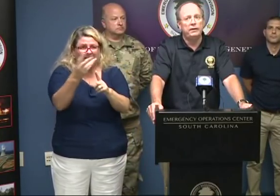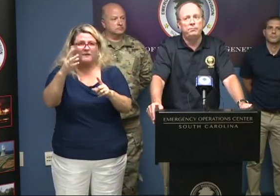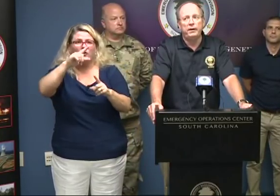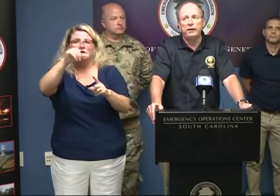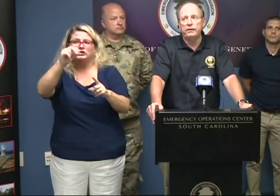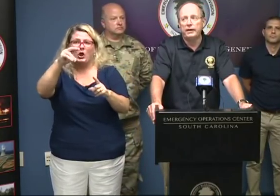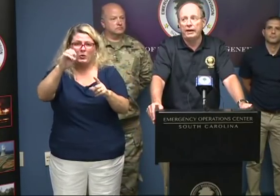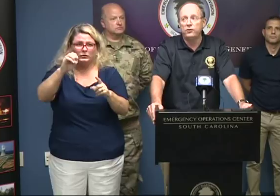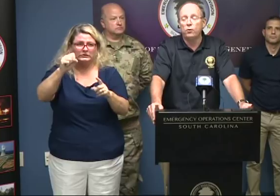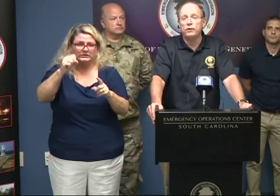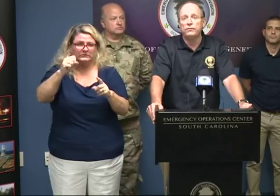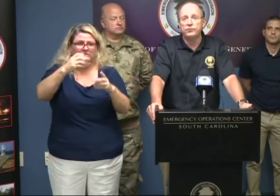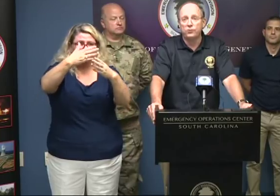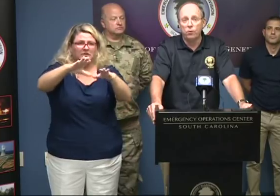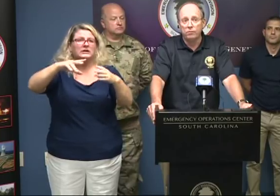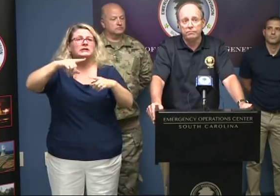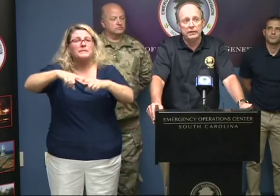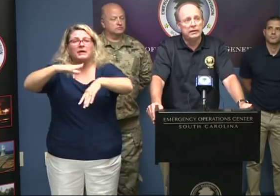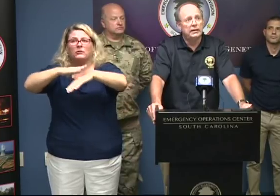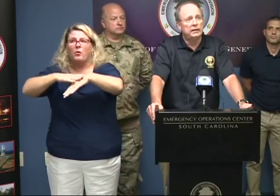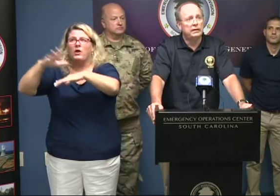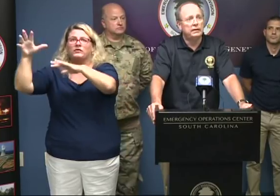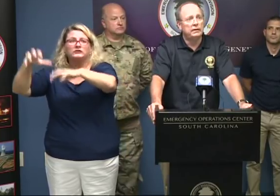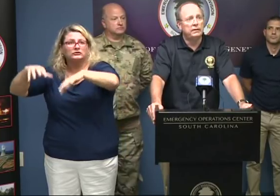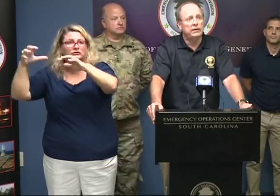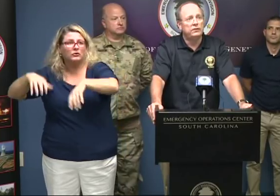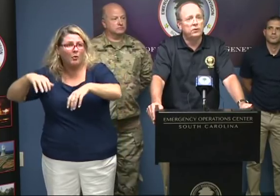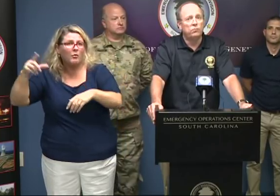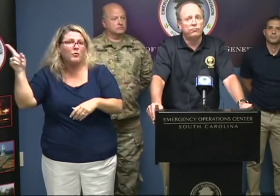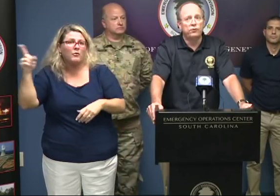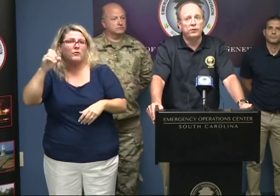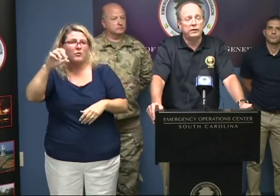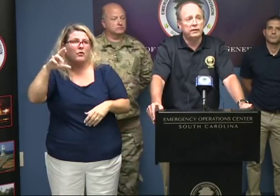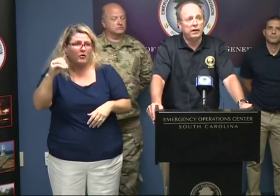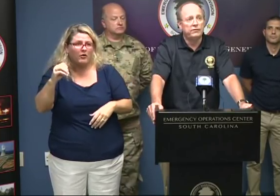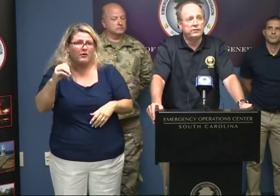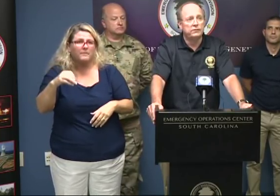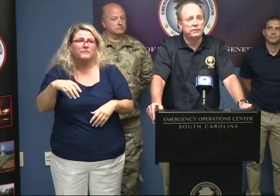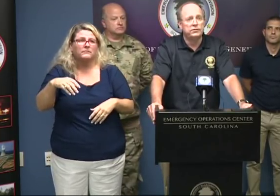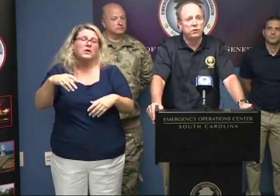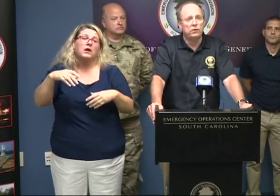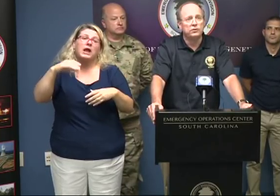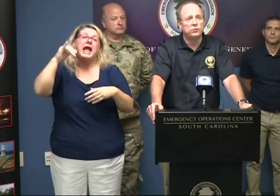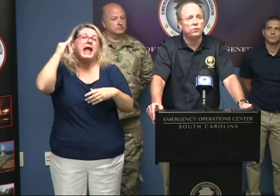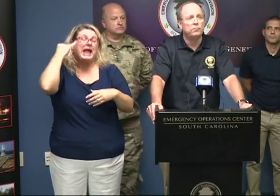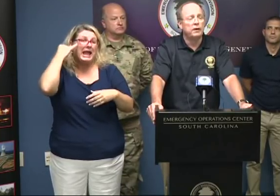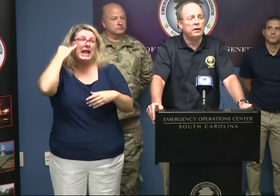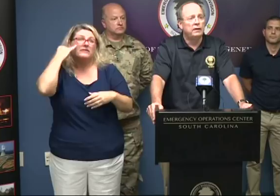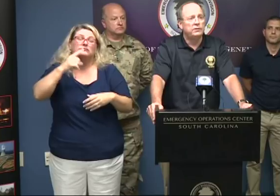And depending on the category of the storm, and it'll go further inland obviously if it's a stronger storm.